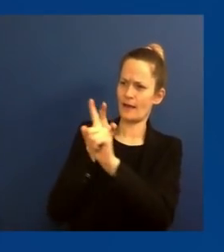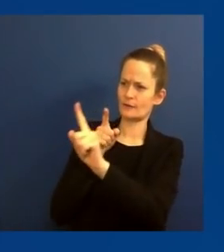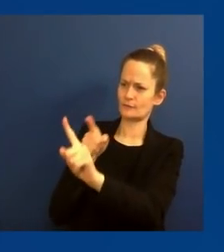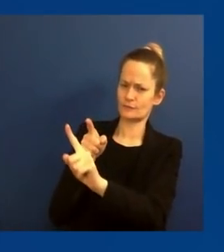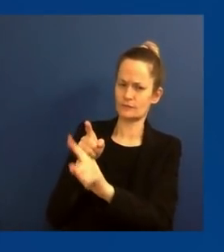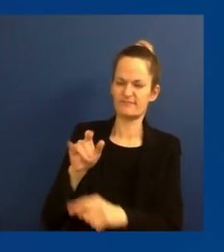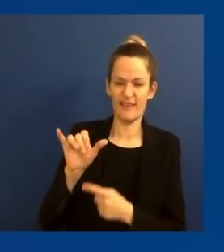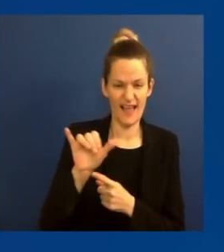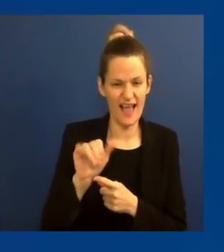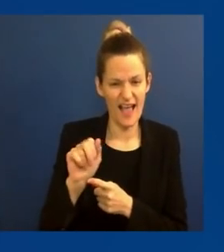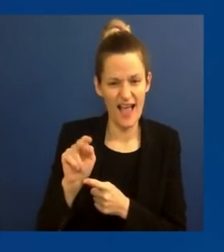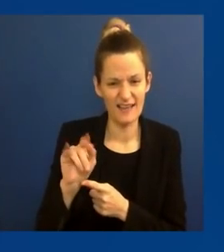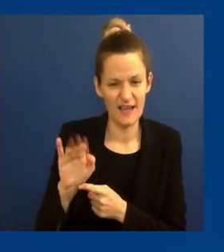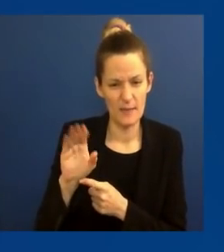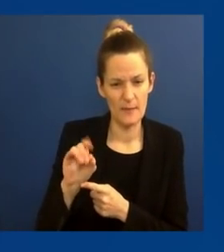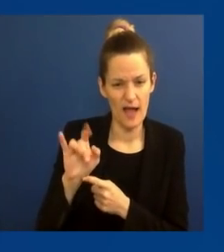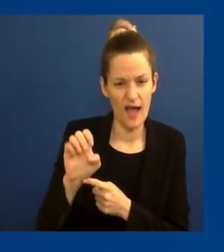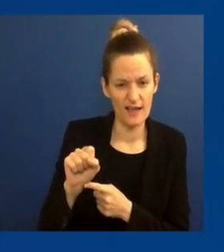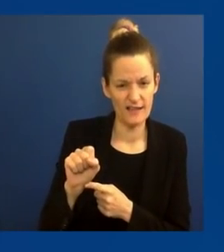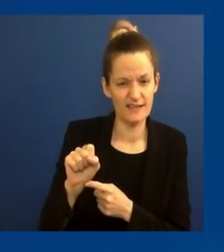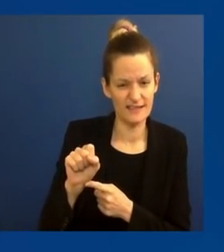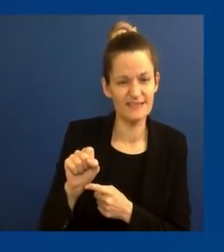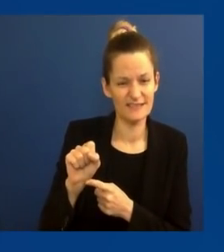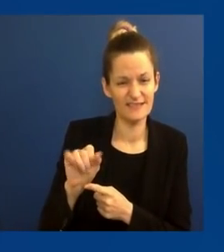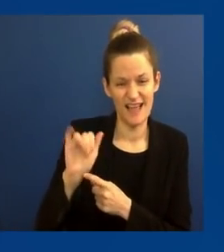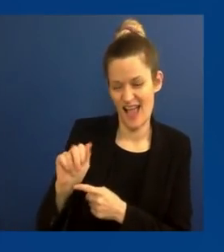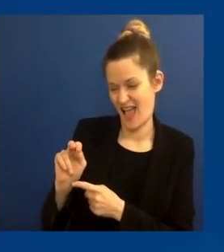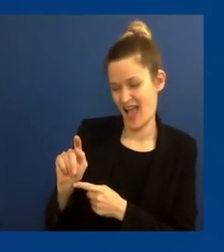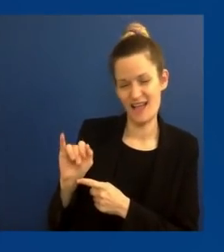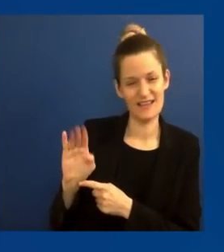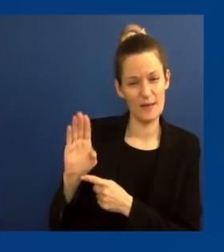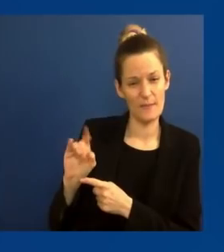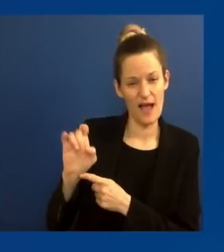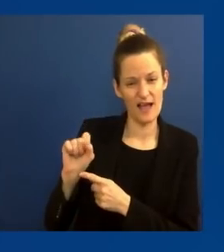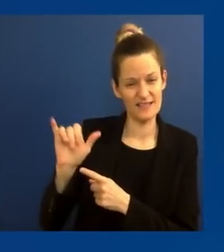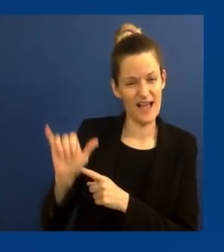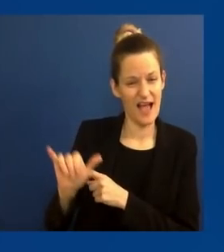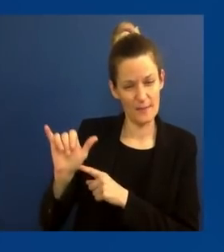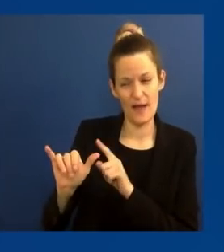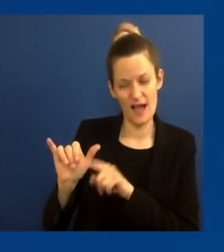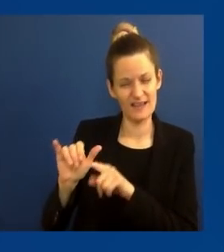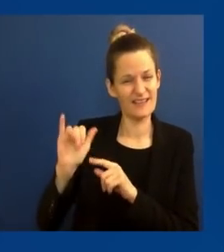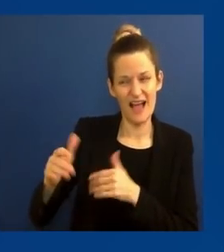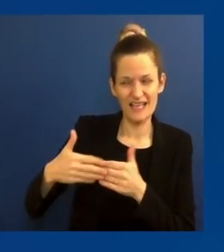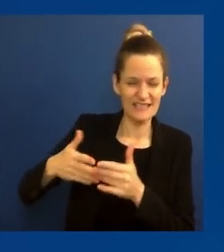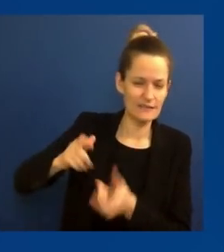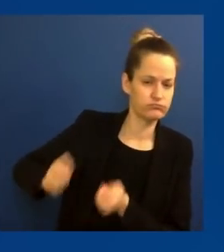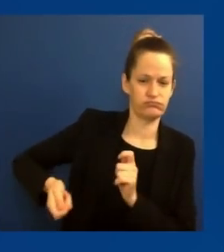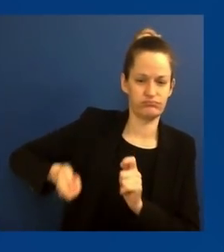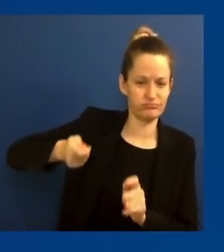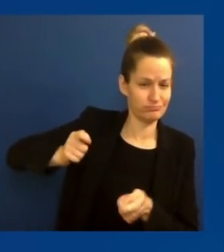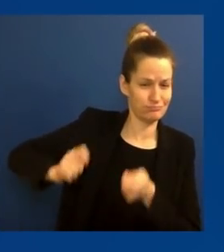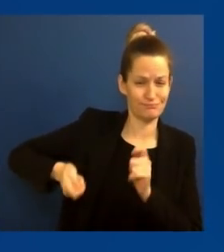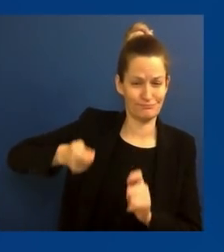easily escape protection from infection, which is the reason why you saw the data that Dr. Walensky showed you.